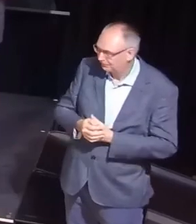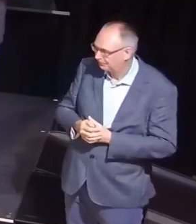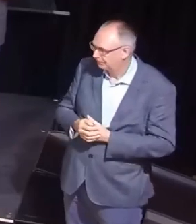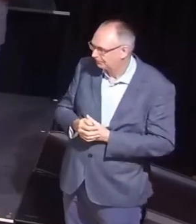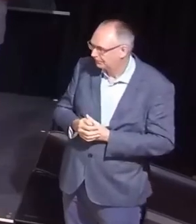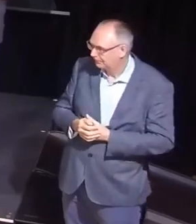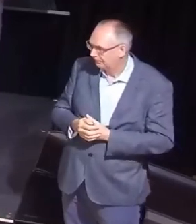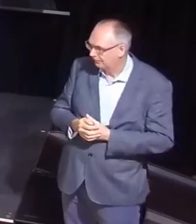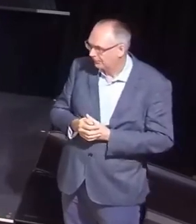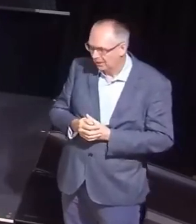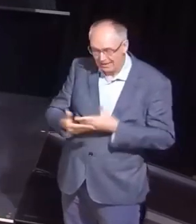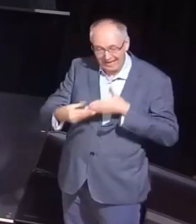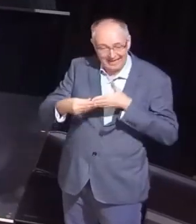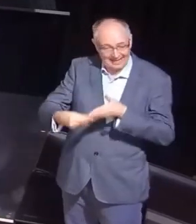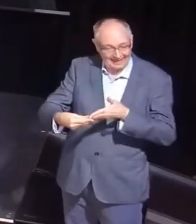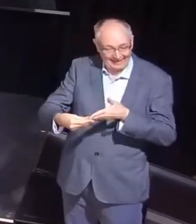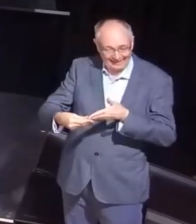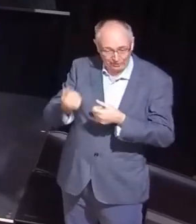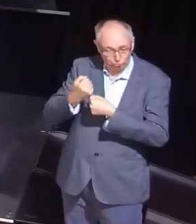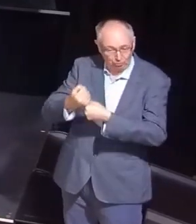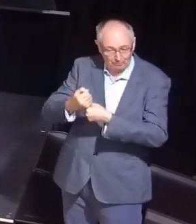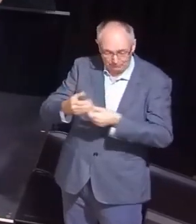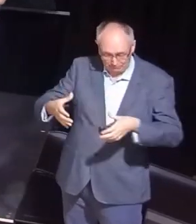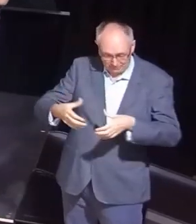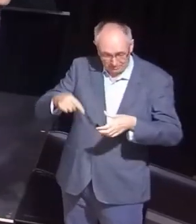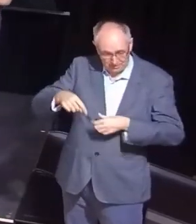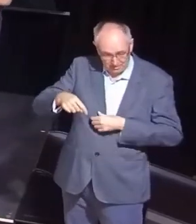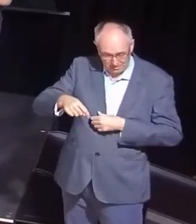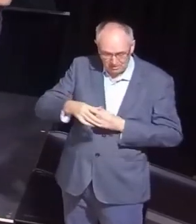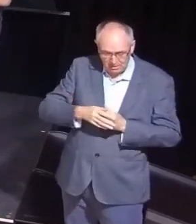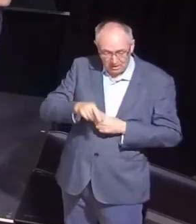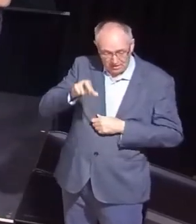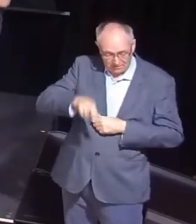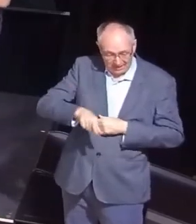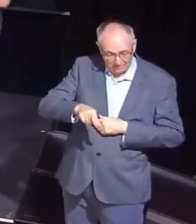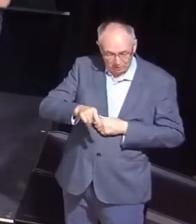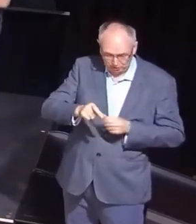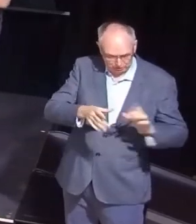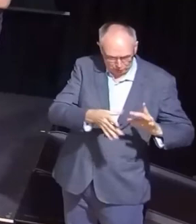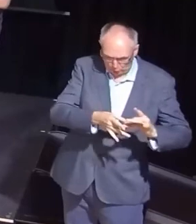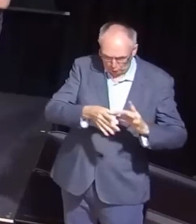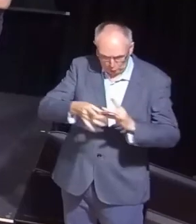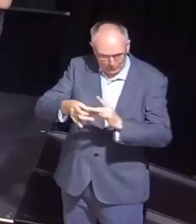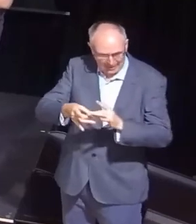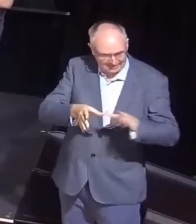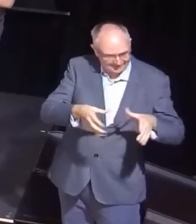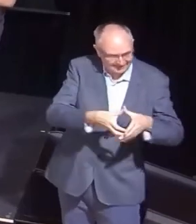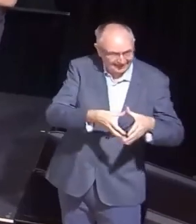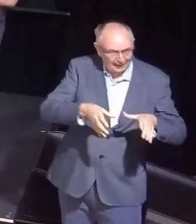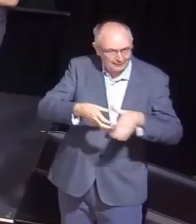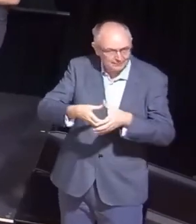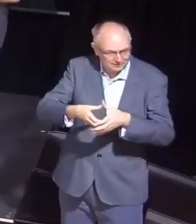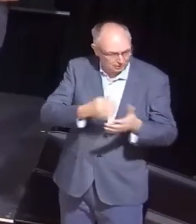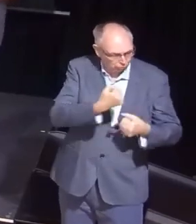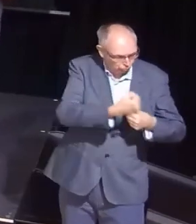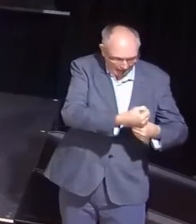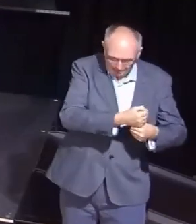Now, these lead champs, they provide a connection between the teams and their champs to the gaming accessibility team.